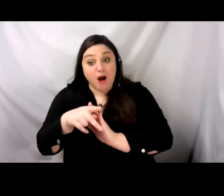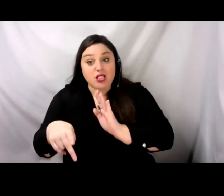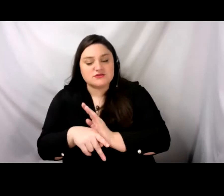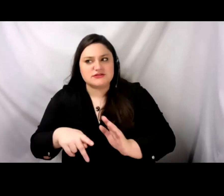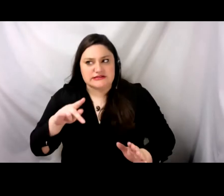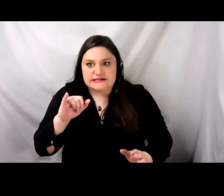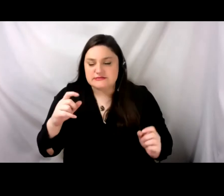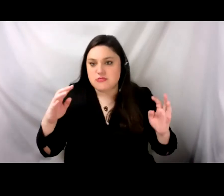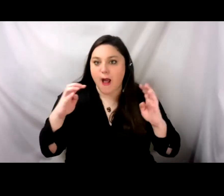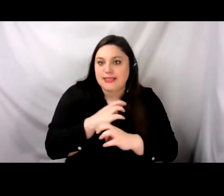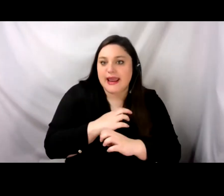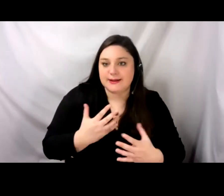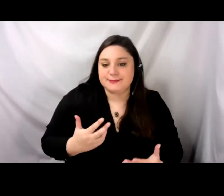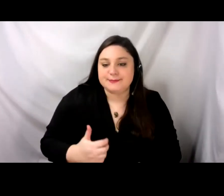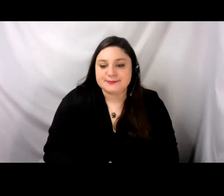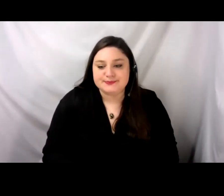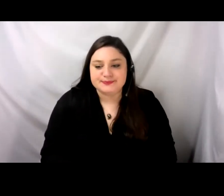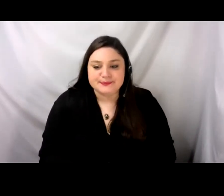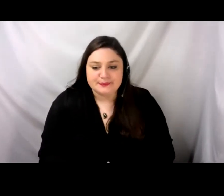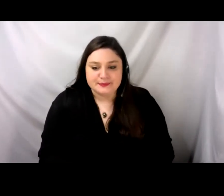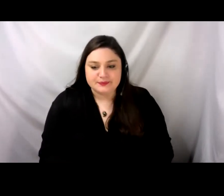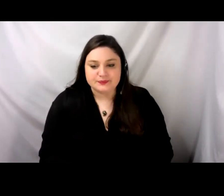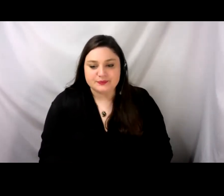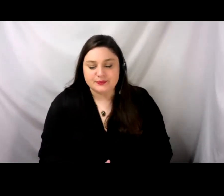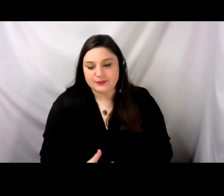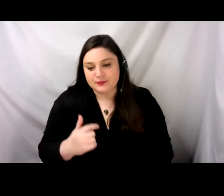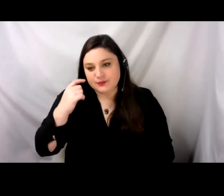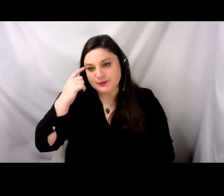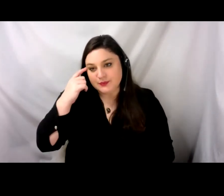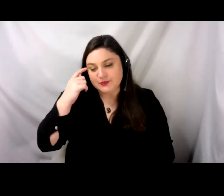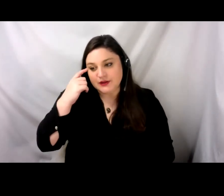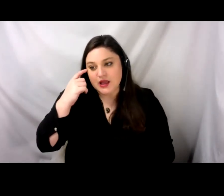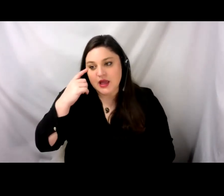again that and I want to hear from you